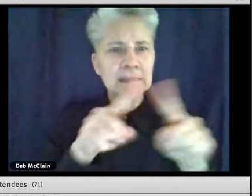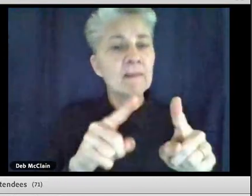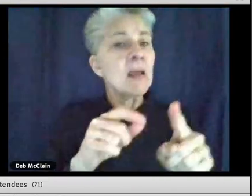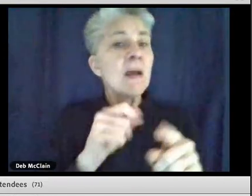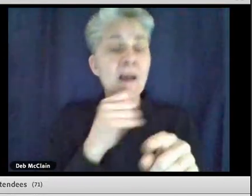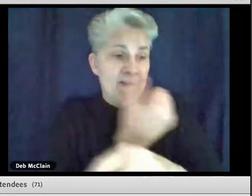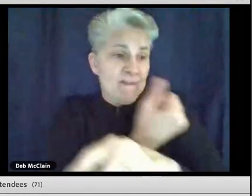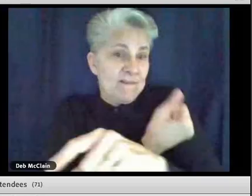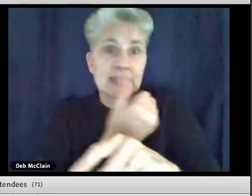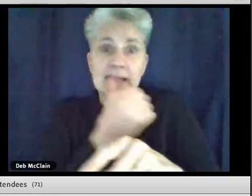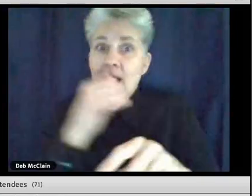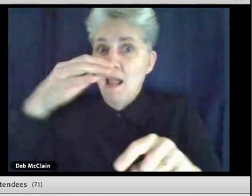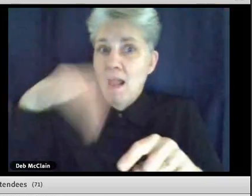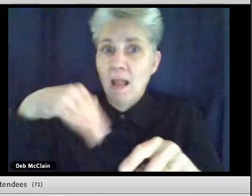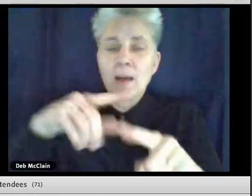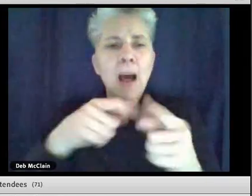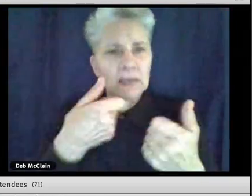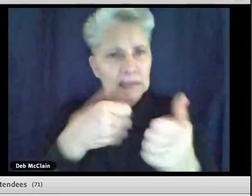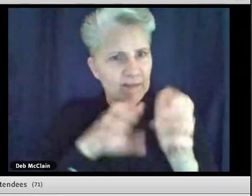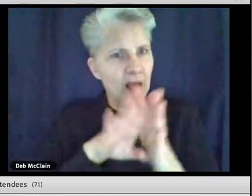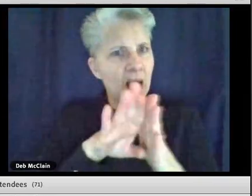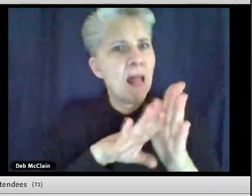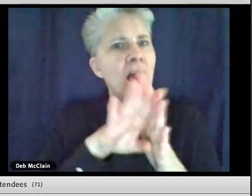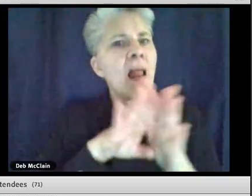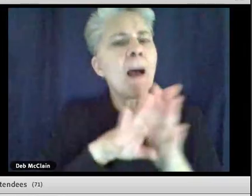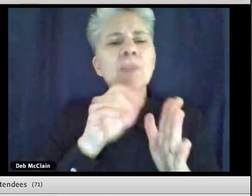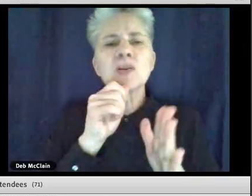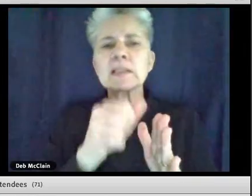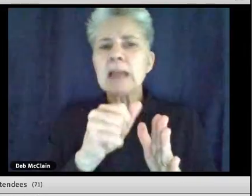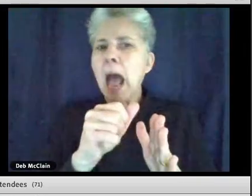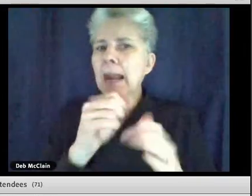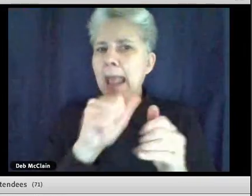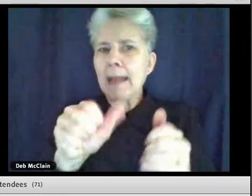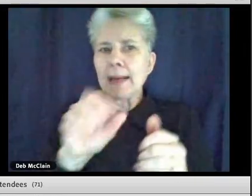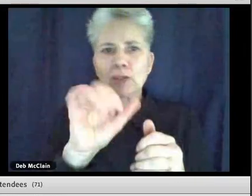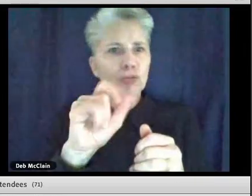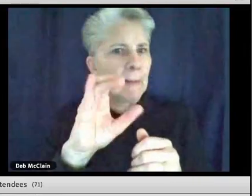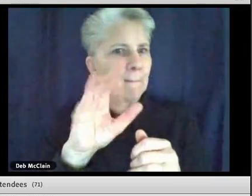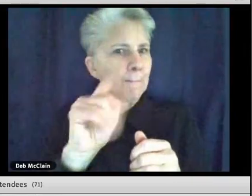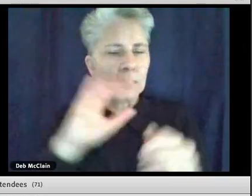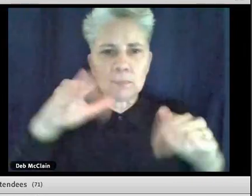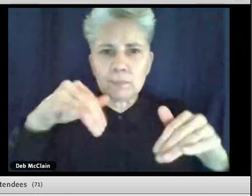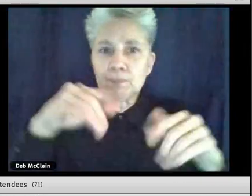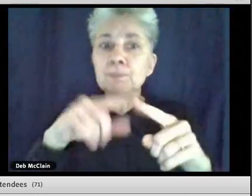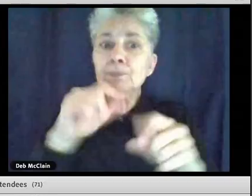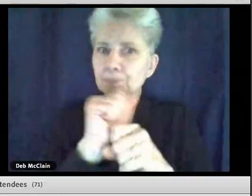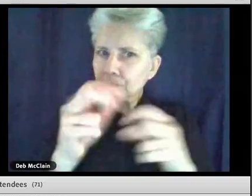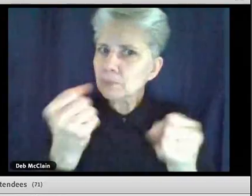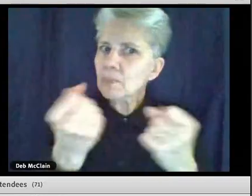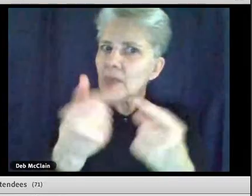but they are working on things, and there's not really a treatment, but again, they're working as fast as they can.